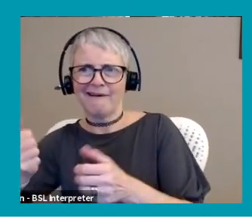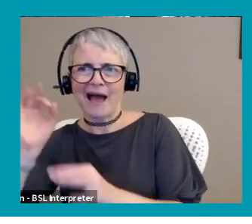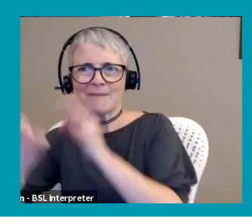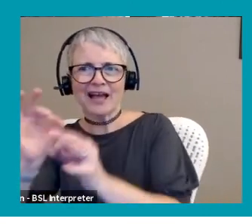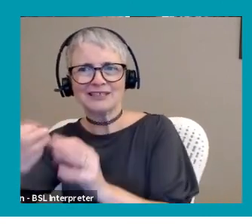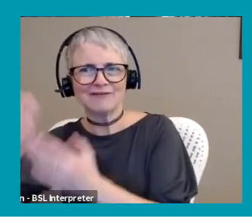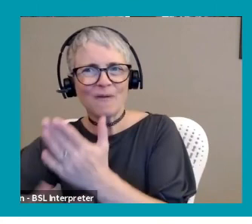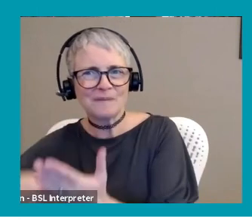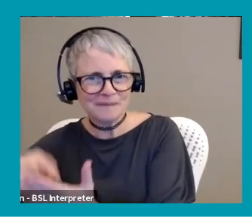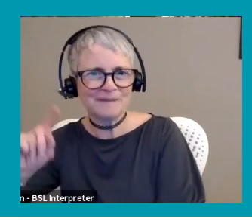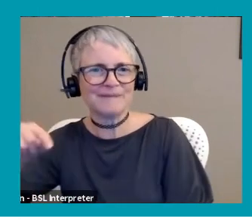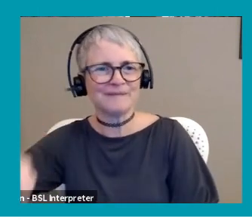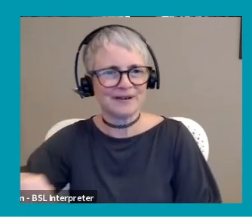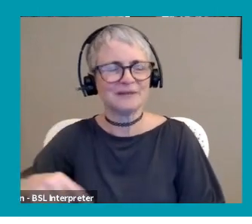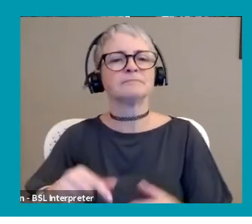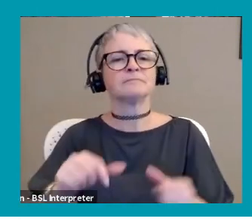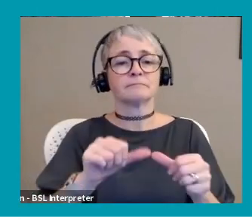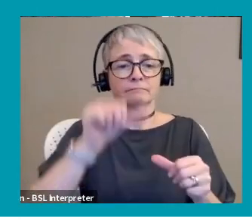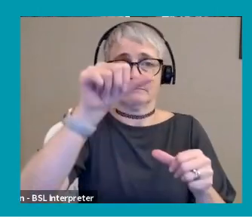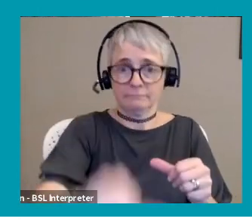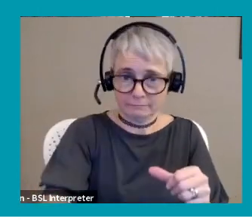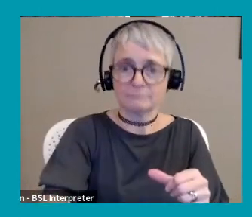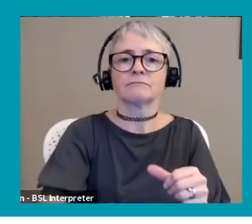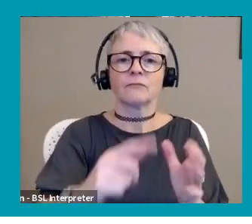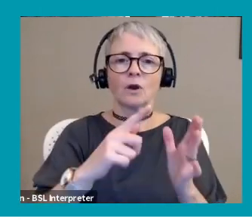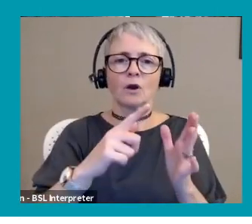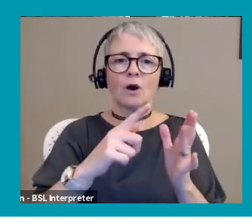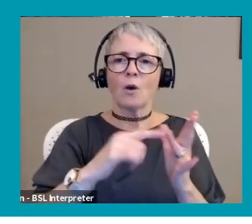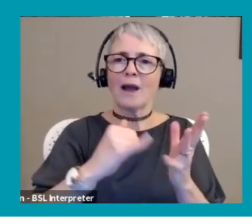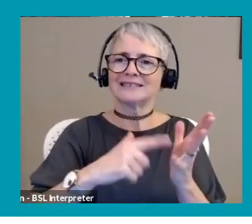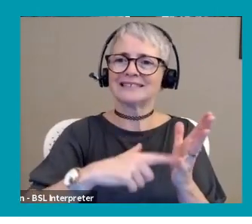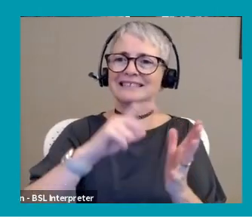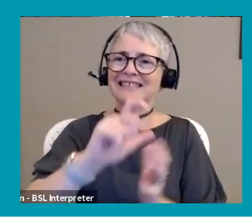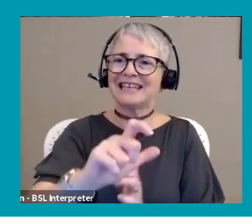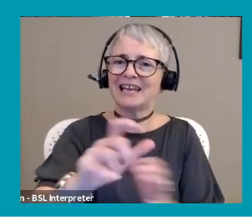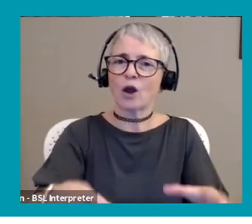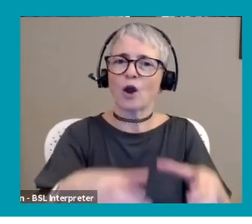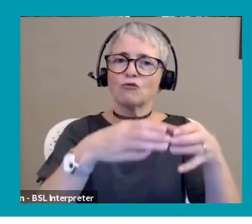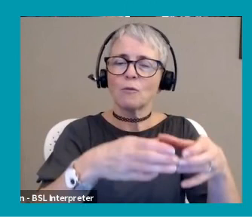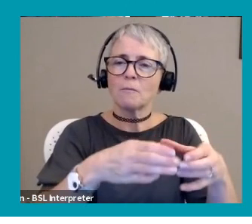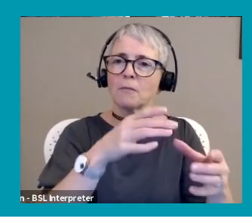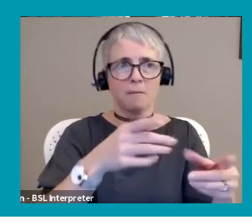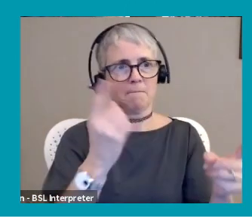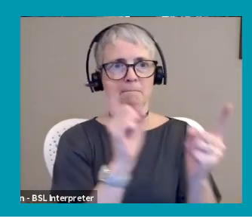12pm, we've got another Meet the Employer with the OSTC Group on the 11th November at 2pm and